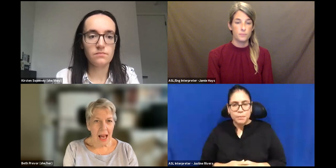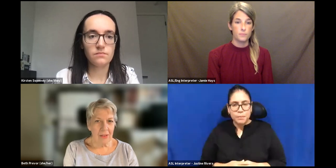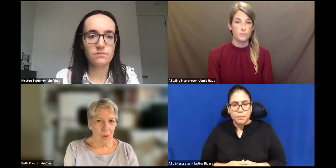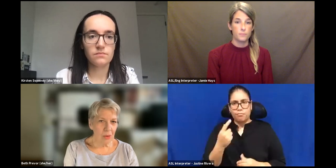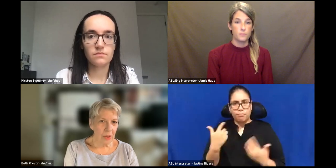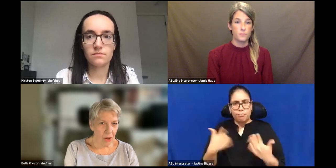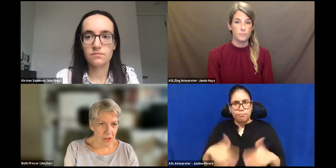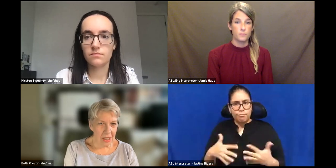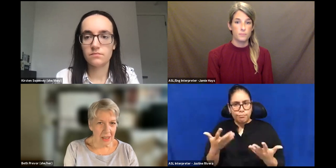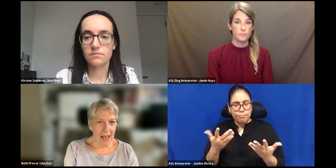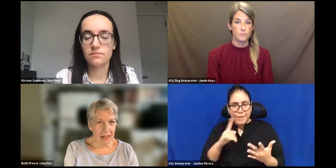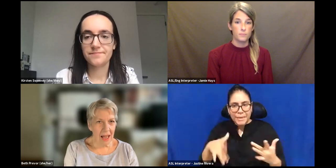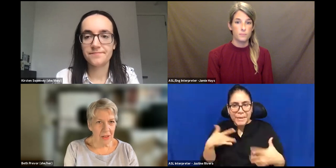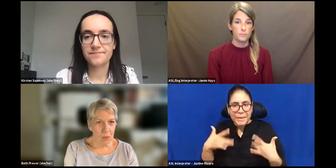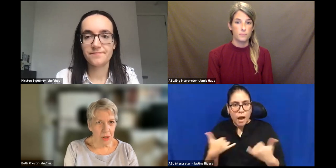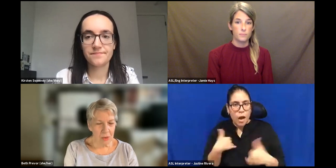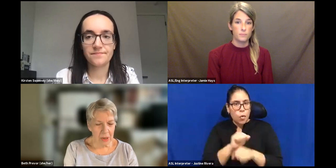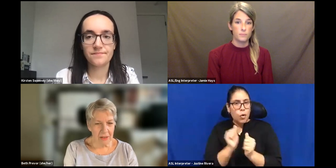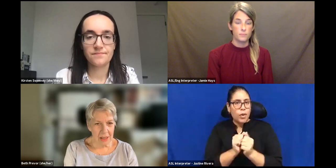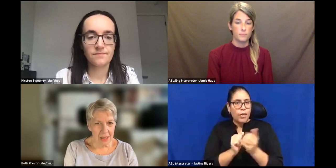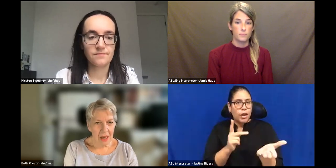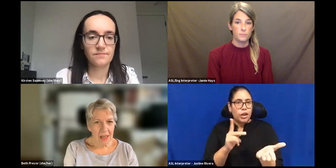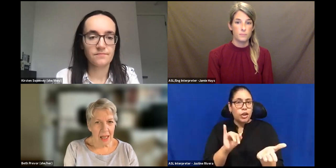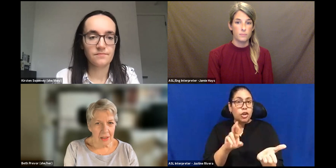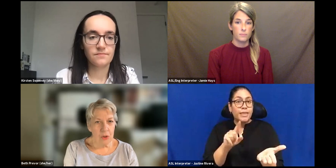having worked with Kirsten and having worked with this kind of